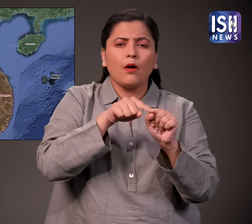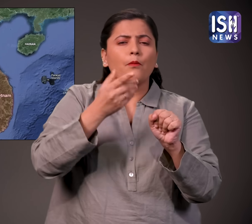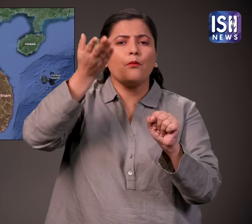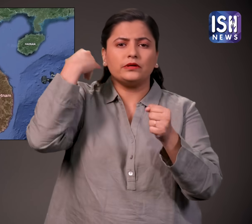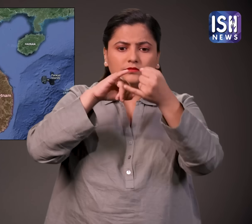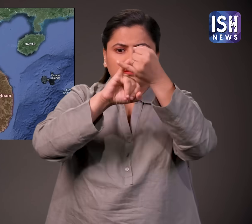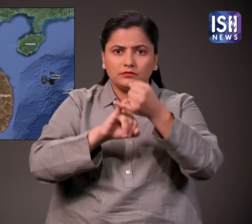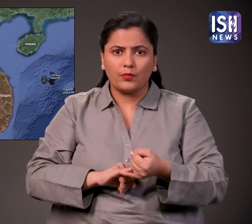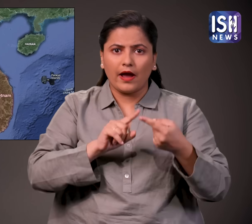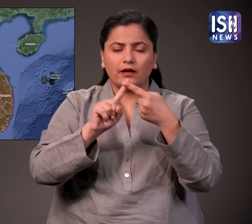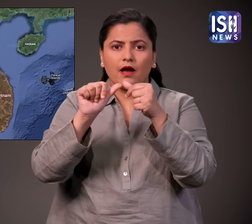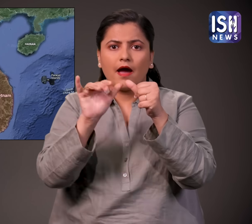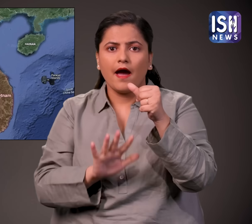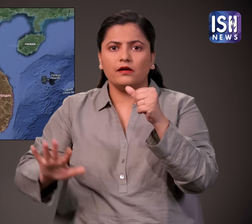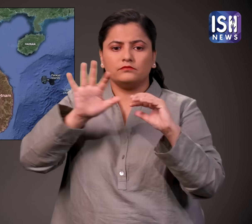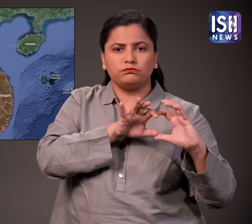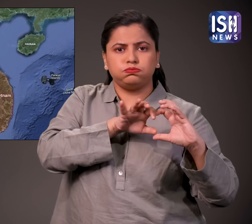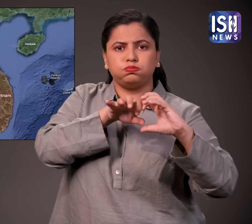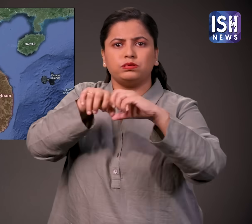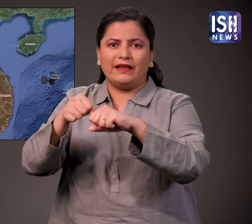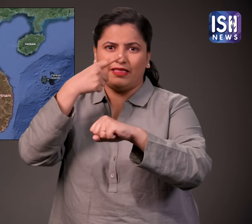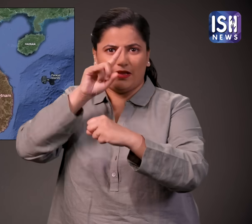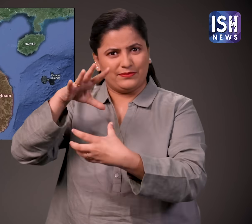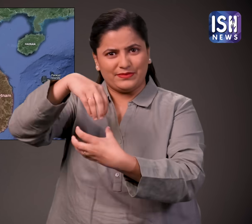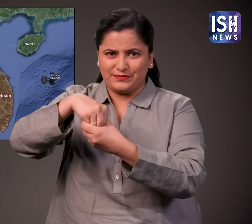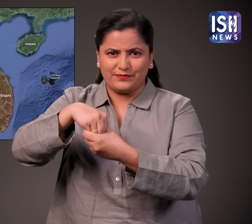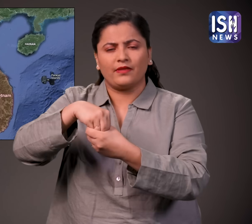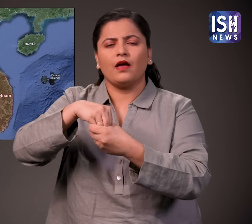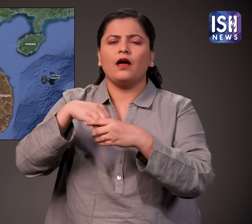which once ruled parts of Southeast Asia, including areas now in Thailand.